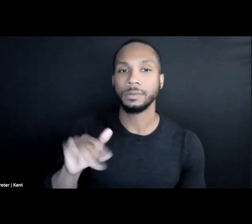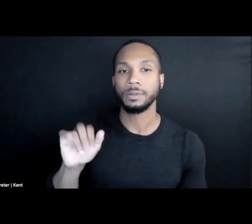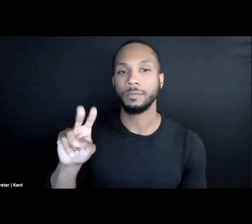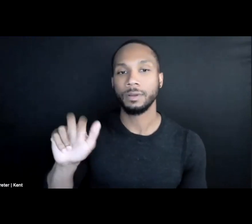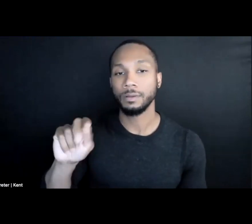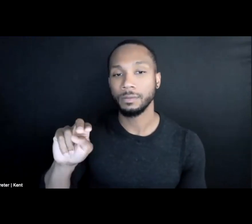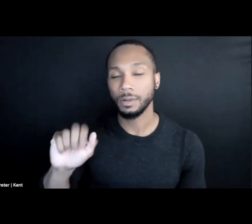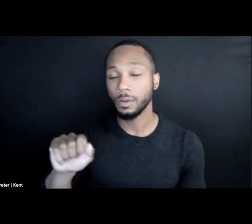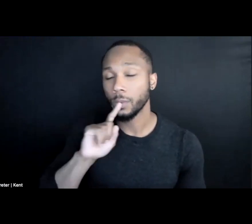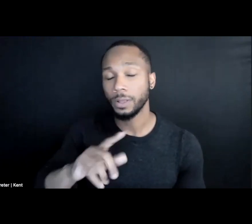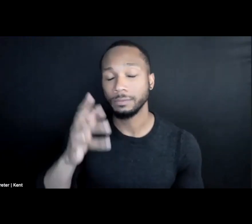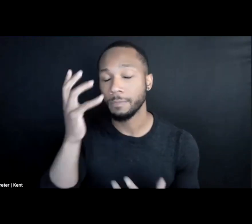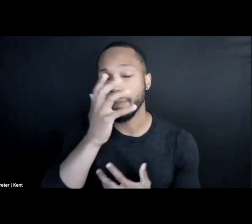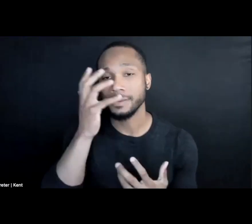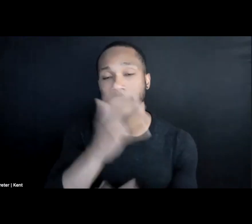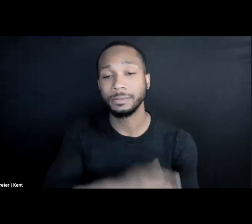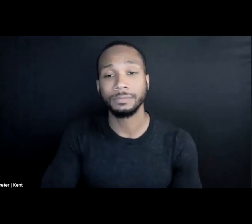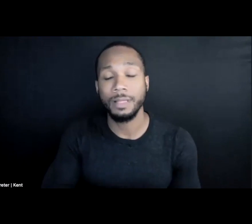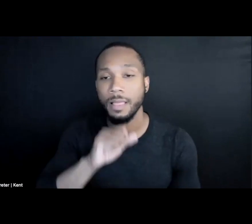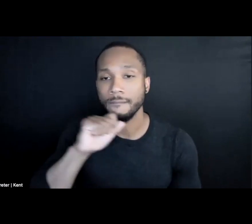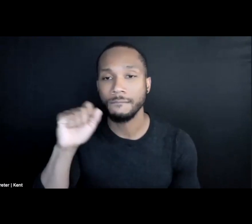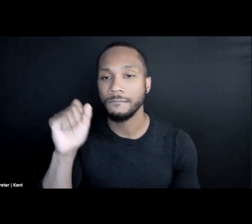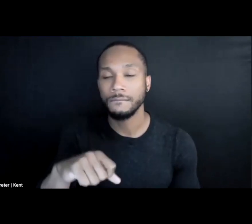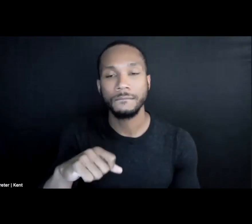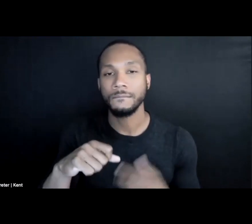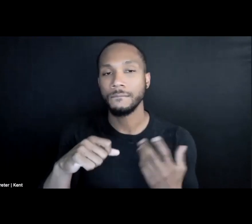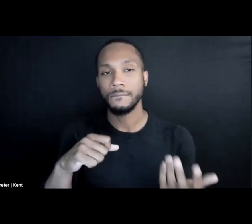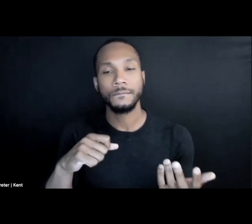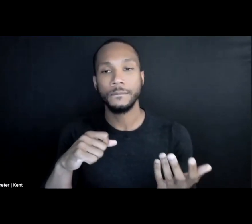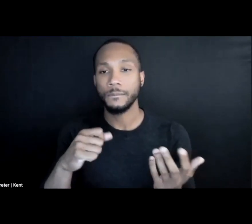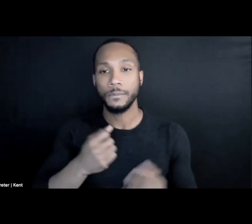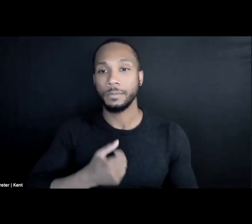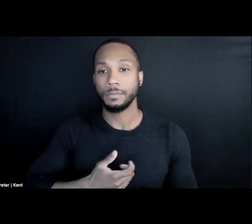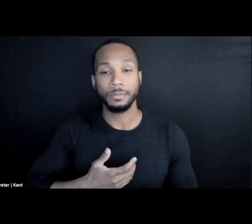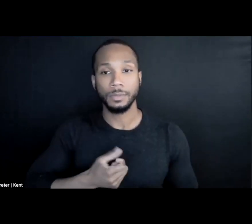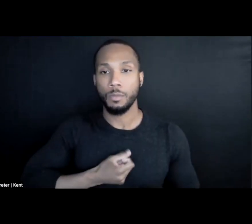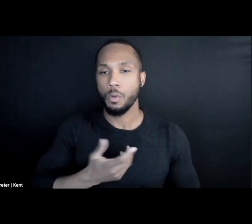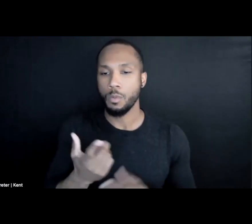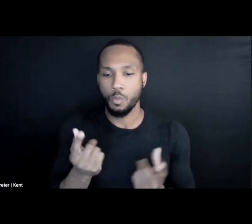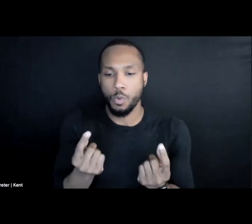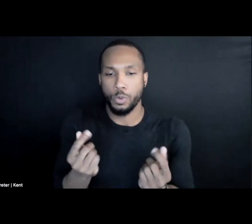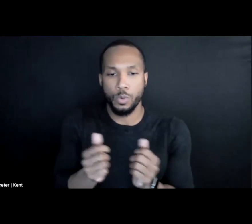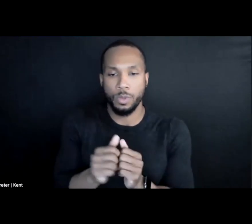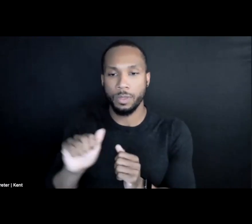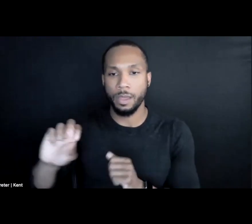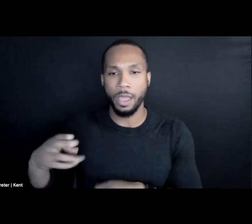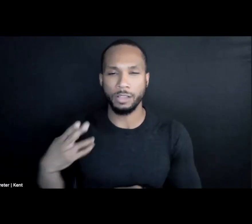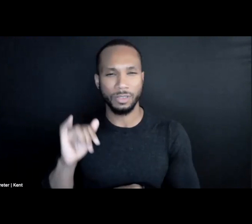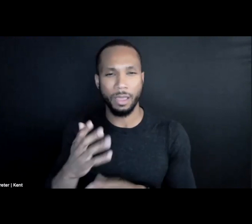Ah—I love the, the poem, “what do we do with the ash?”, that repetition is just beautiful.